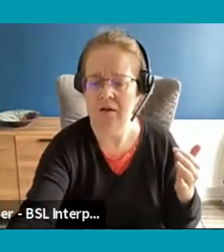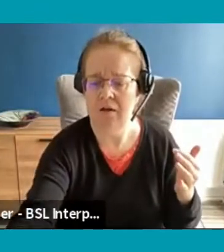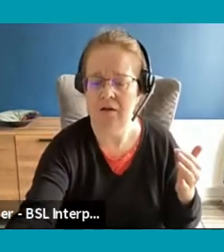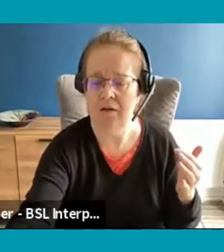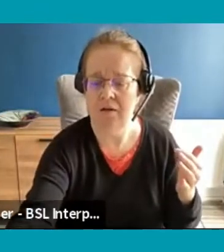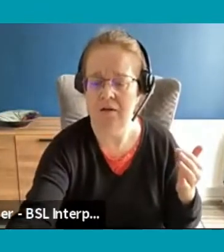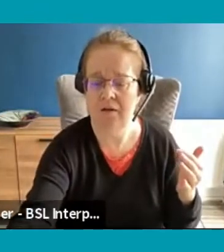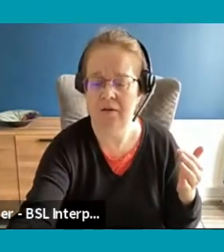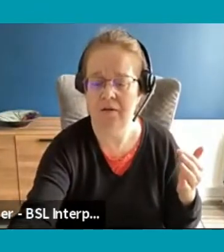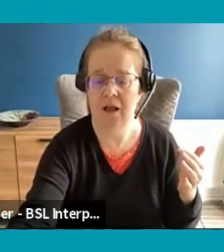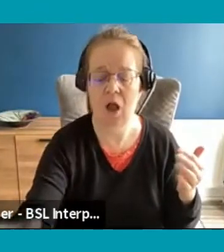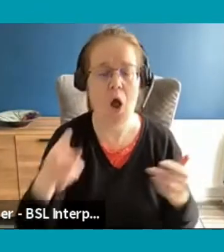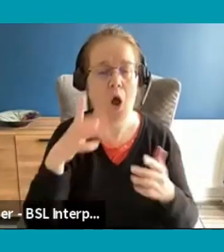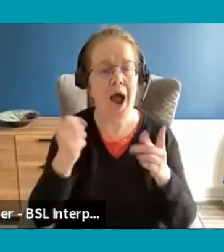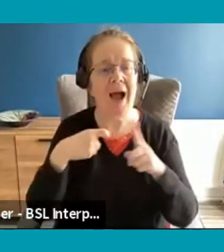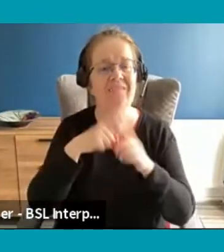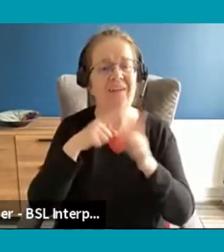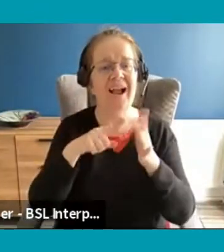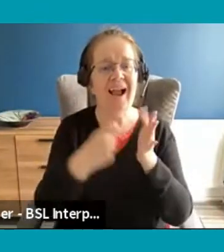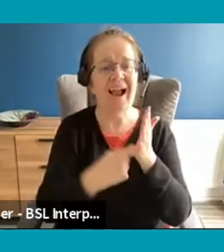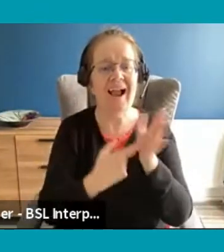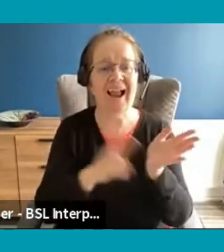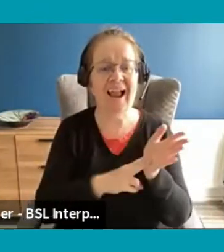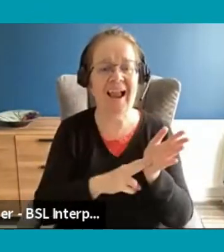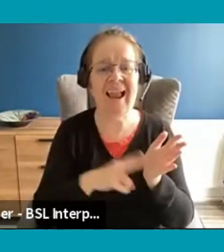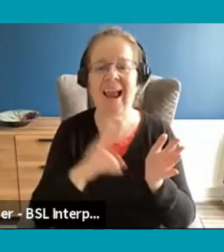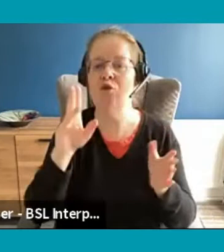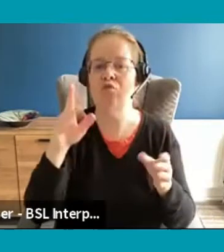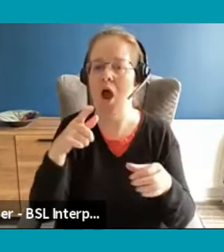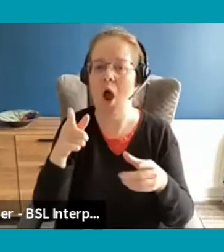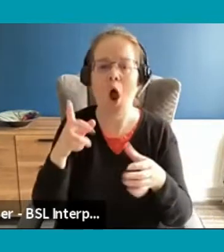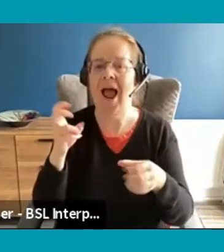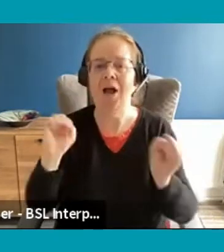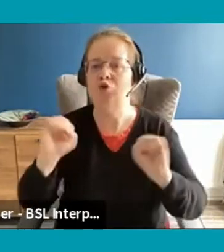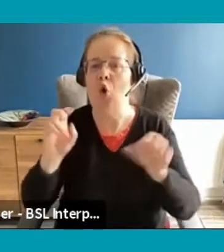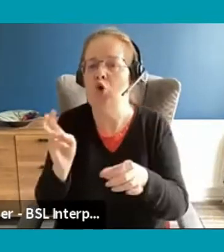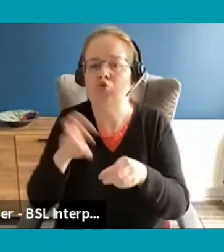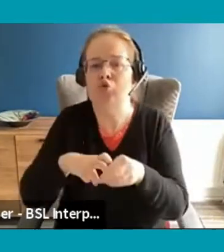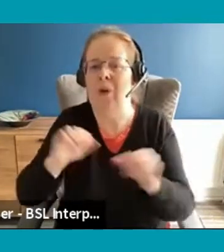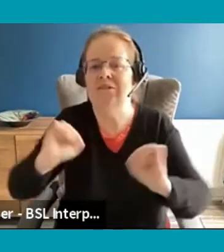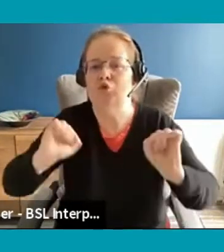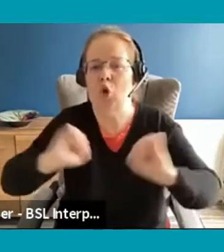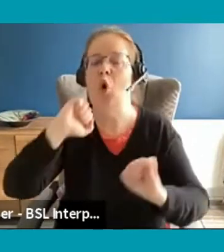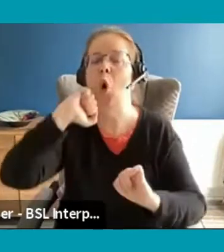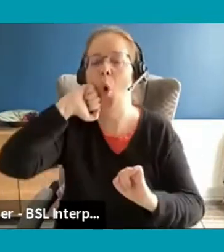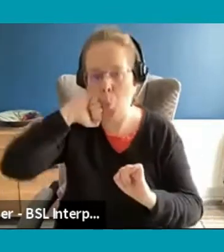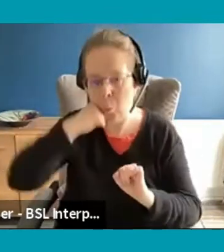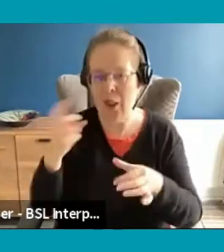is that right? Kiaran is actually going to just join us in a little while, ...a little bit later,